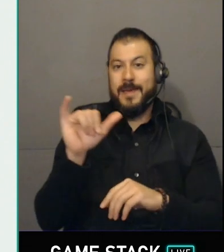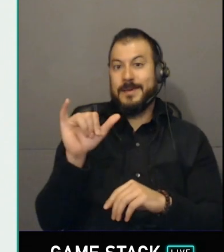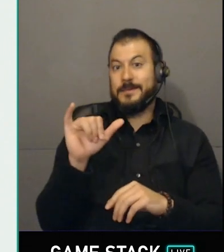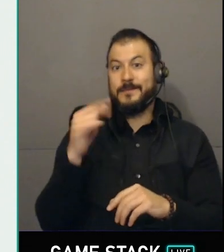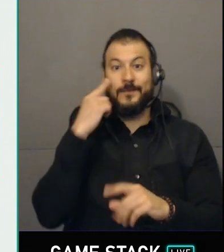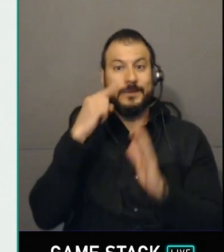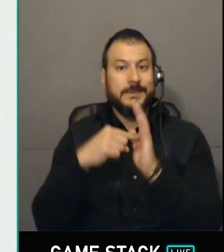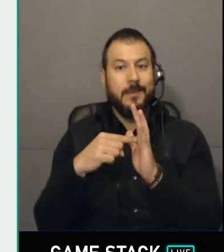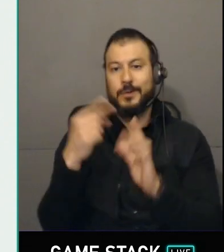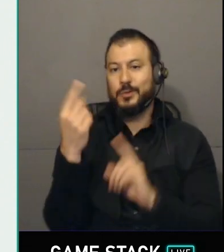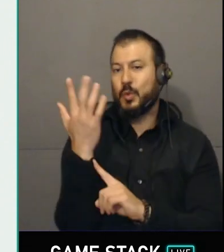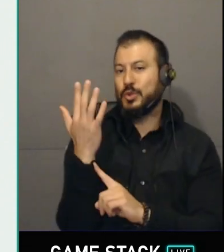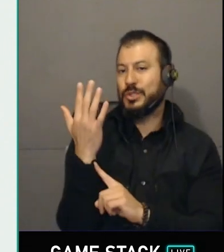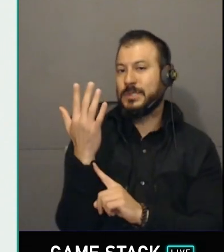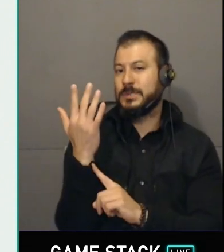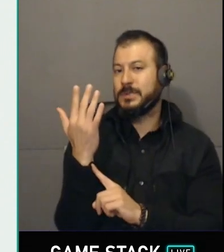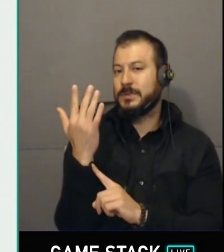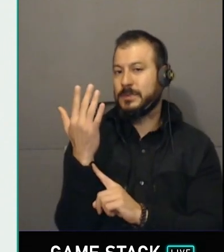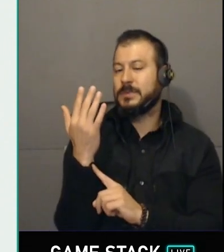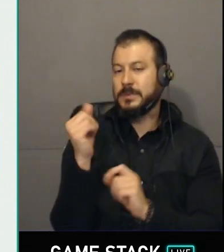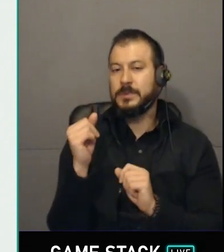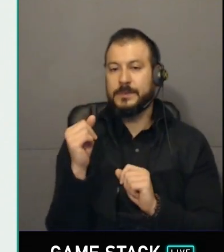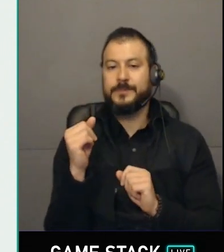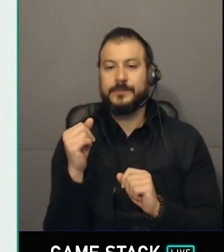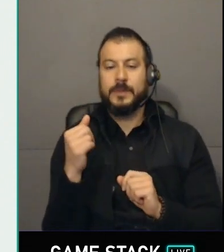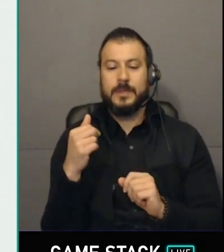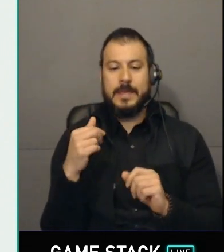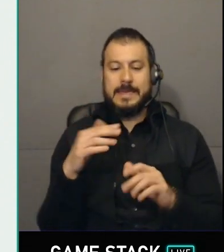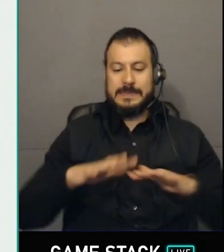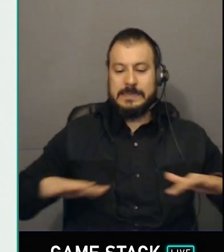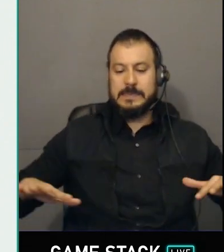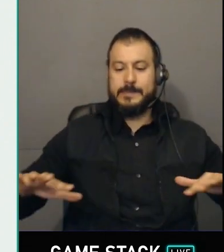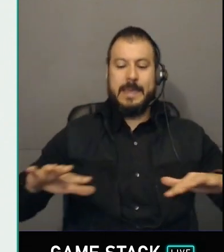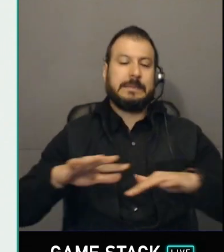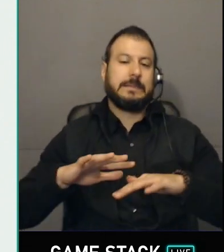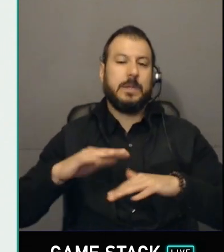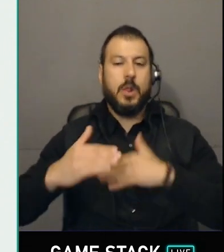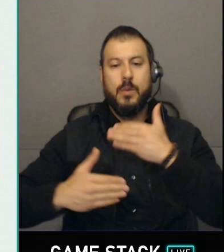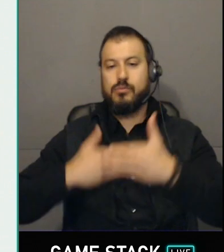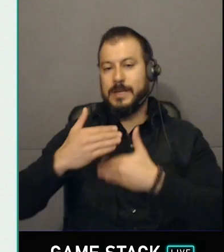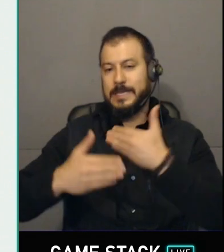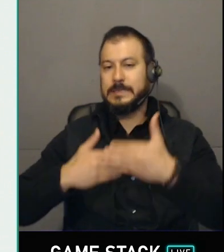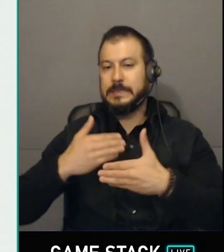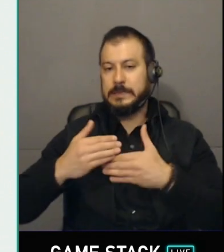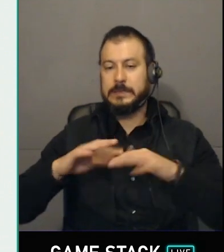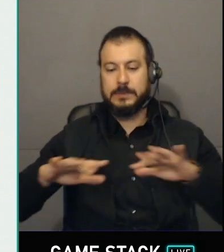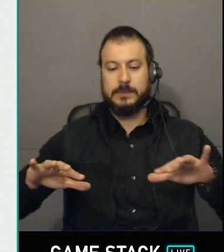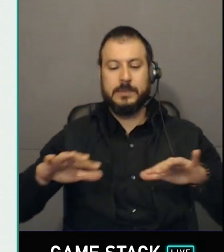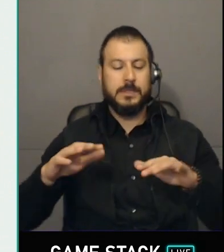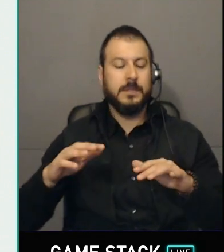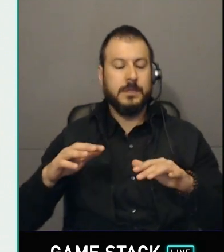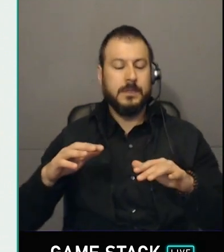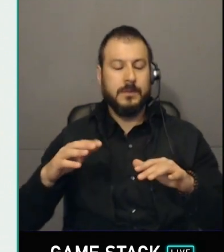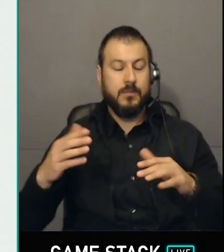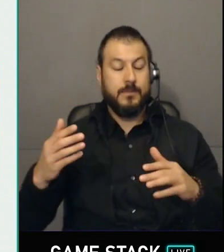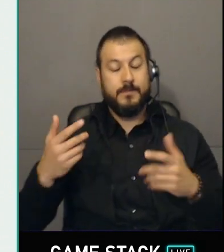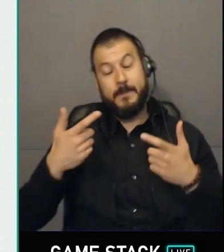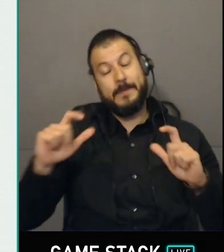We added spatial processing, which is a huge component of bringing audio accessibility to games.